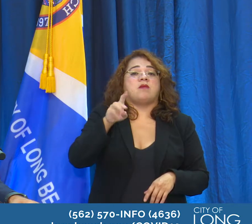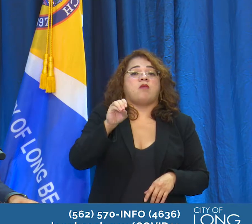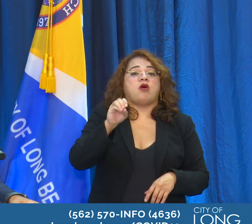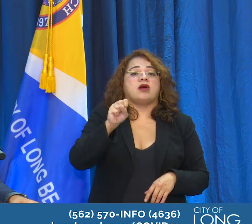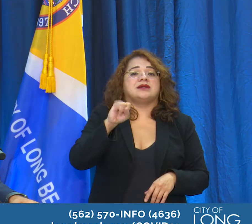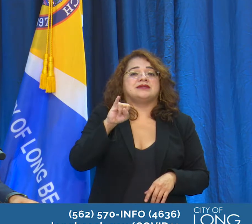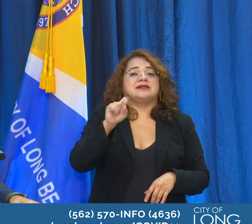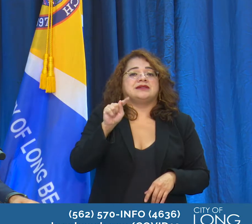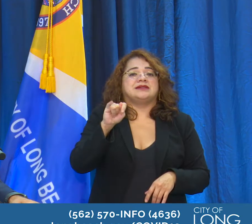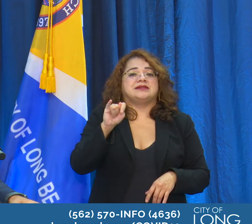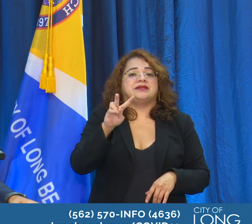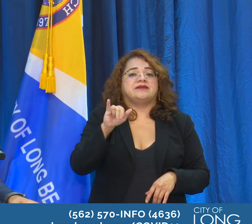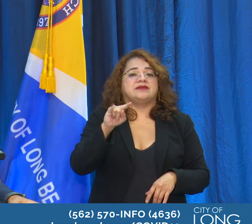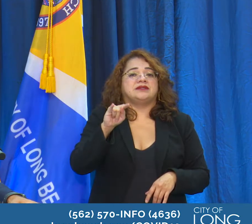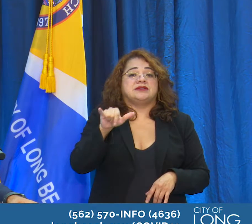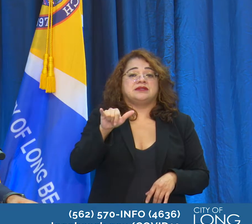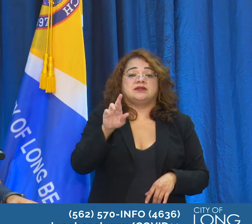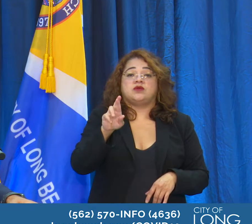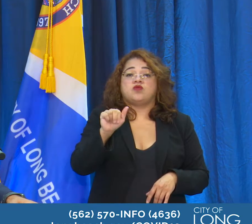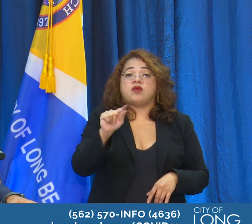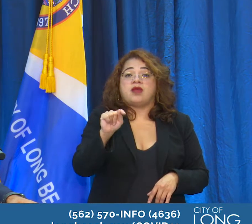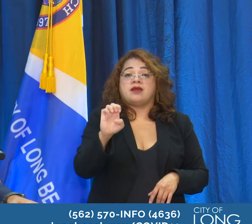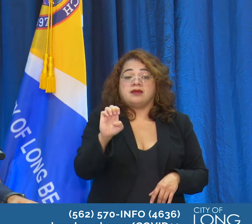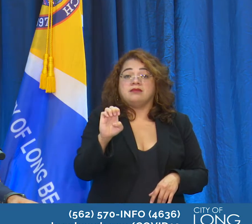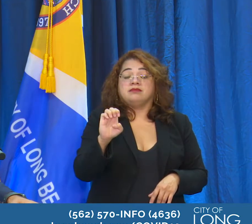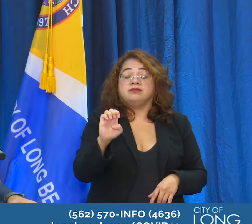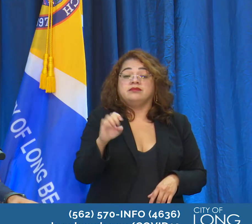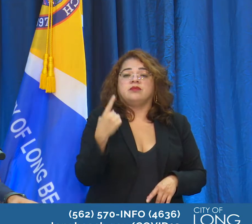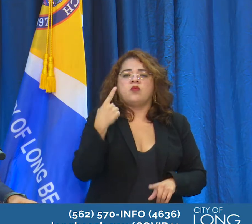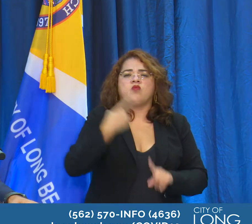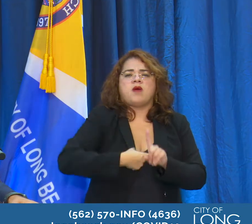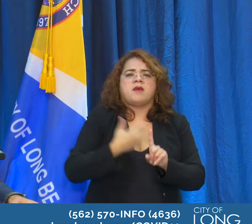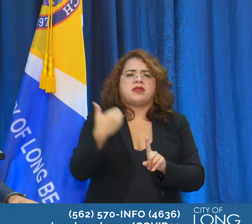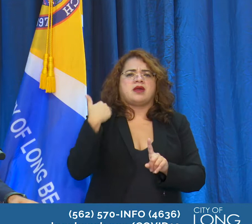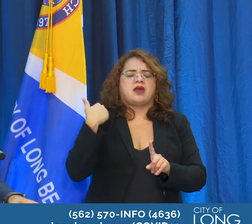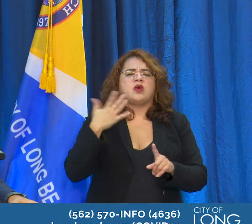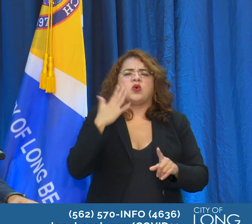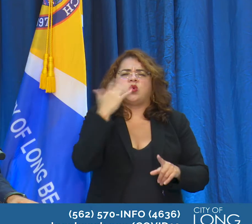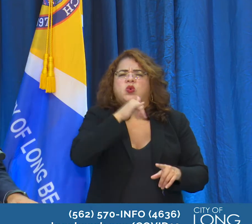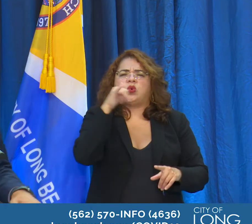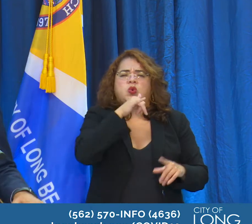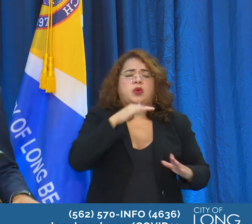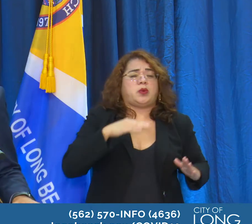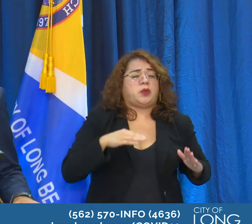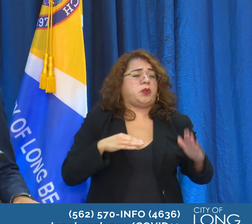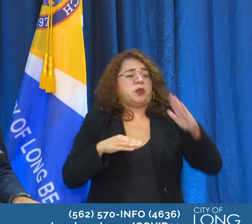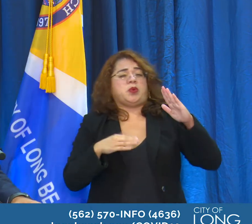Now if we remember about a month ago or so we were at a peak of about 15 percent.